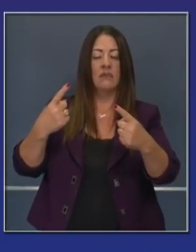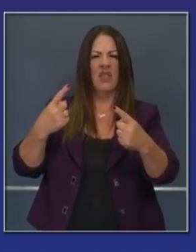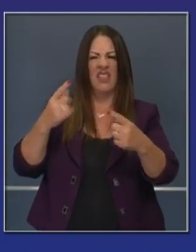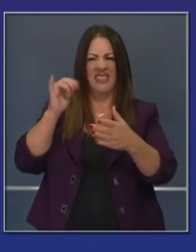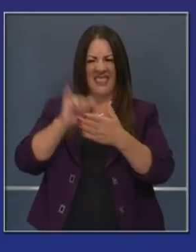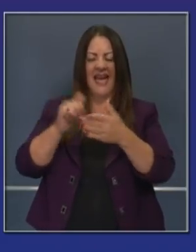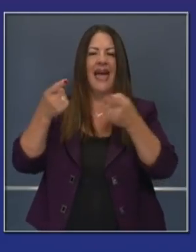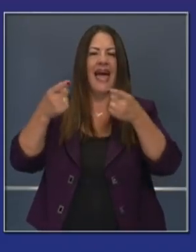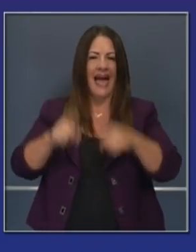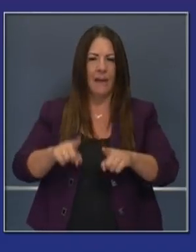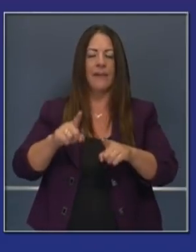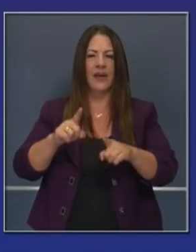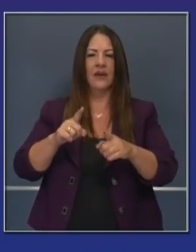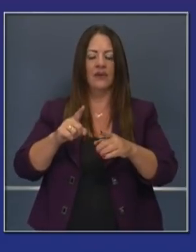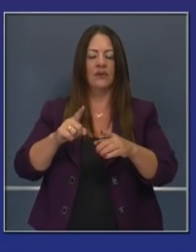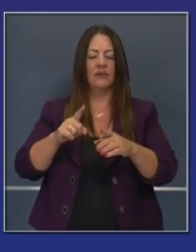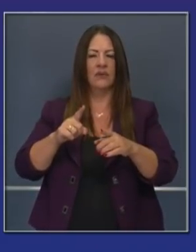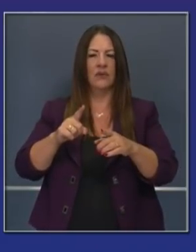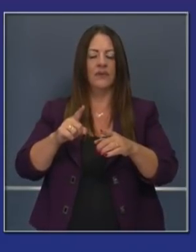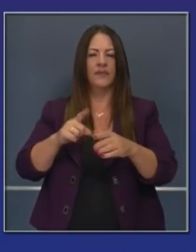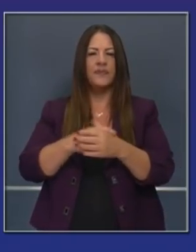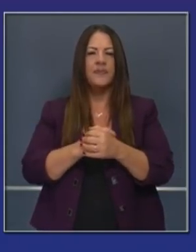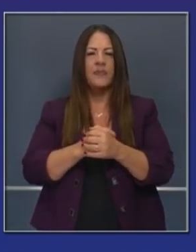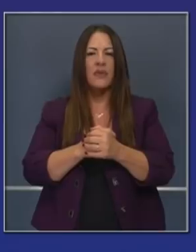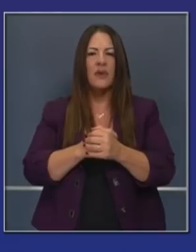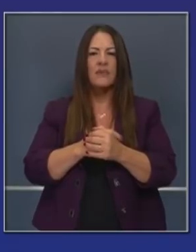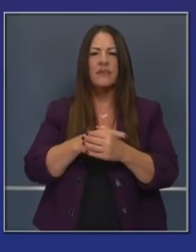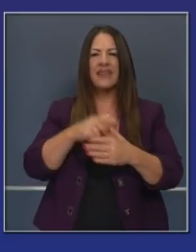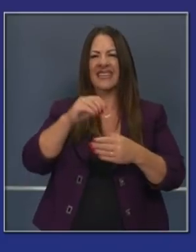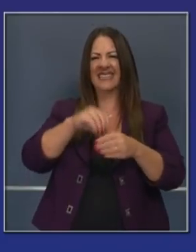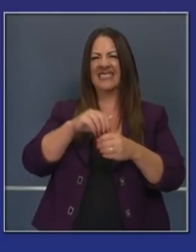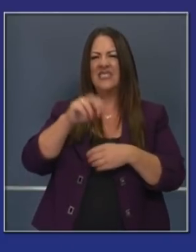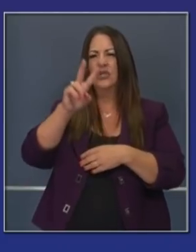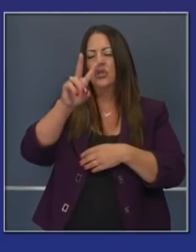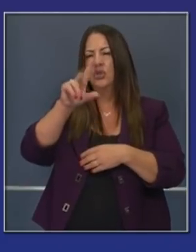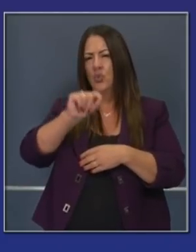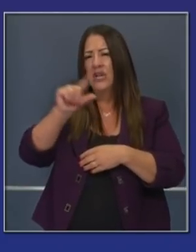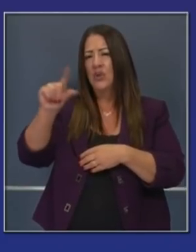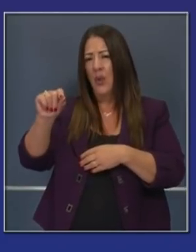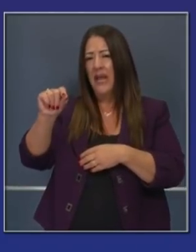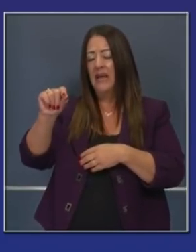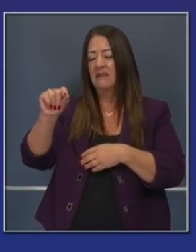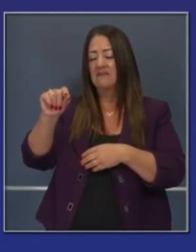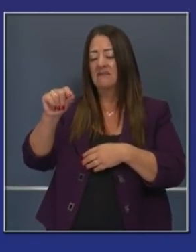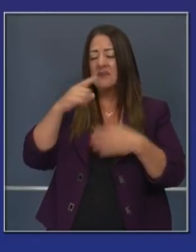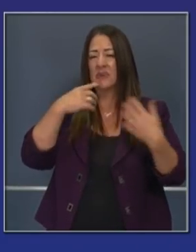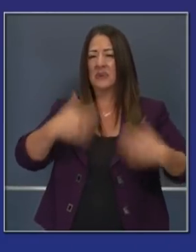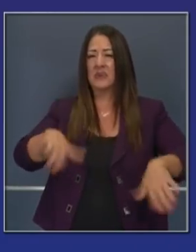HISTORY IN THE STATE OF CALIFORNIA. THE TOP 20 WILDFIRES IN OUR